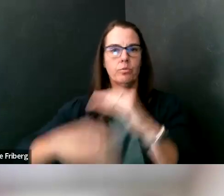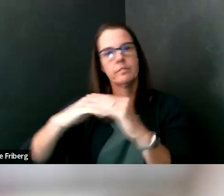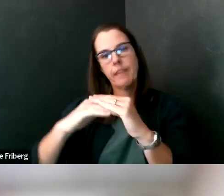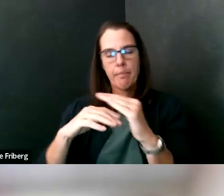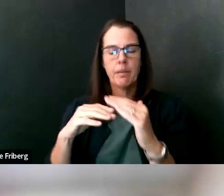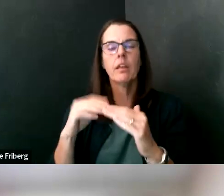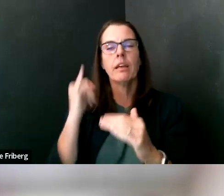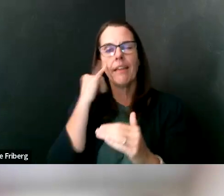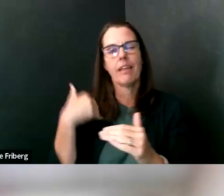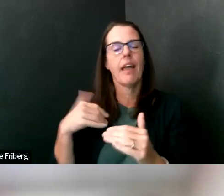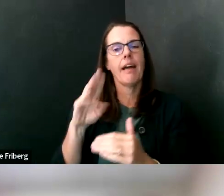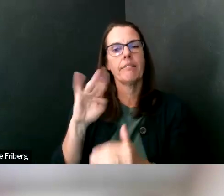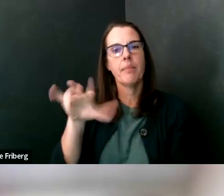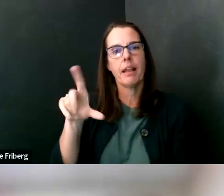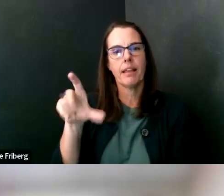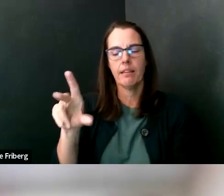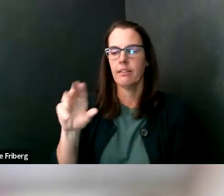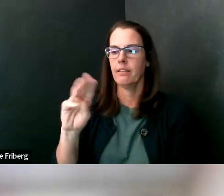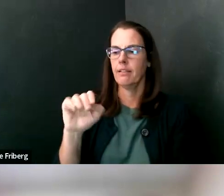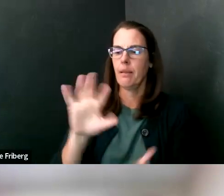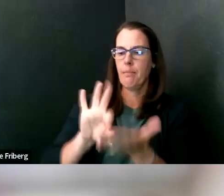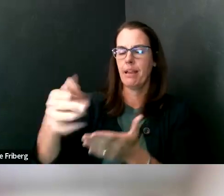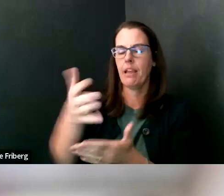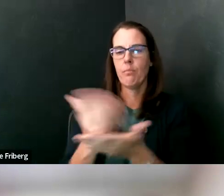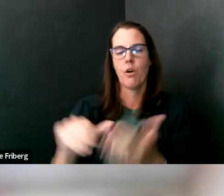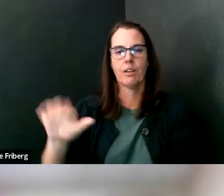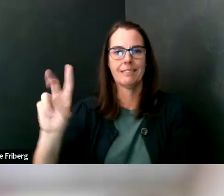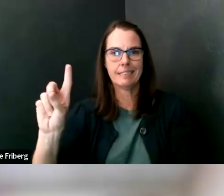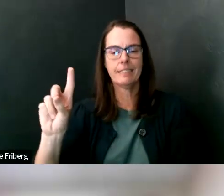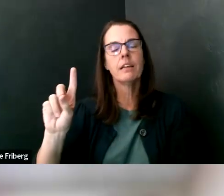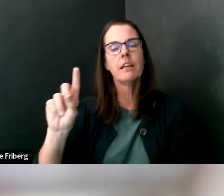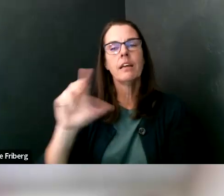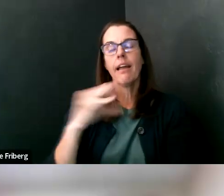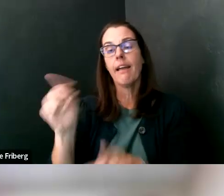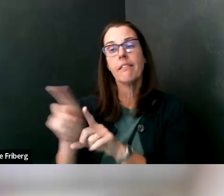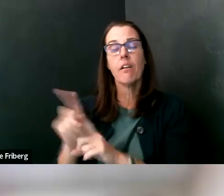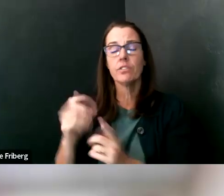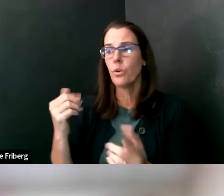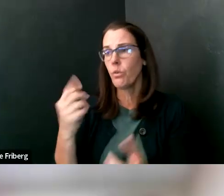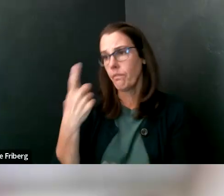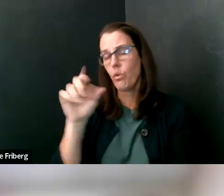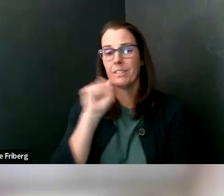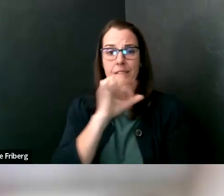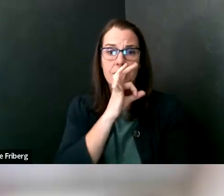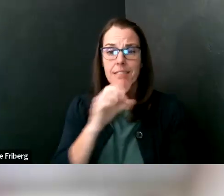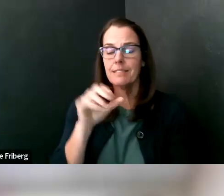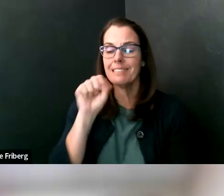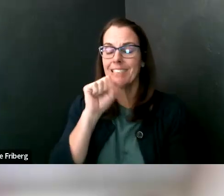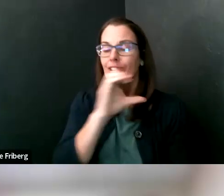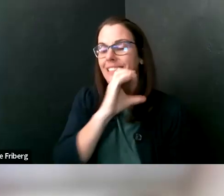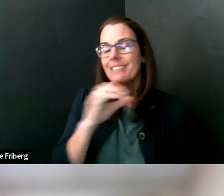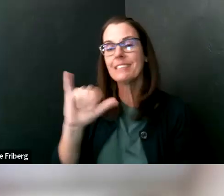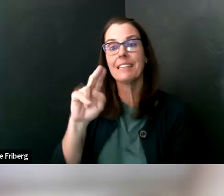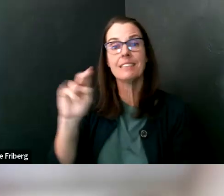coverage at $2,000, to make insulin $35 for those same seniors and guarantee that. And also to make